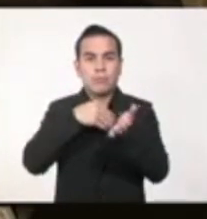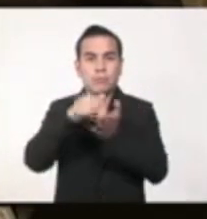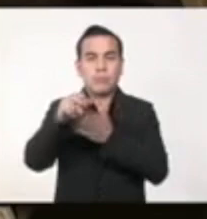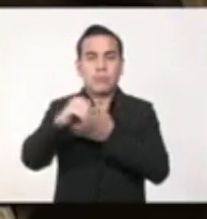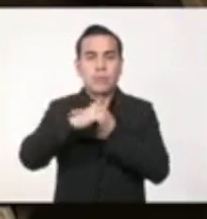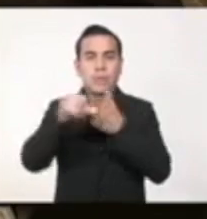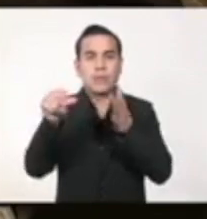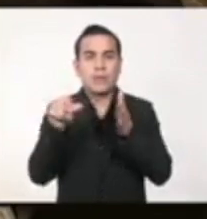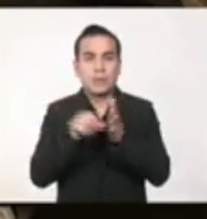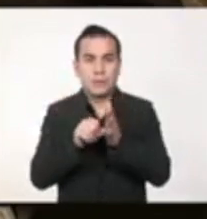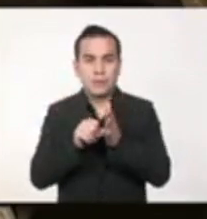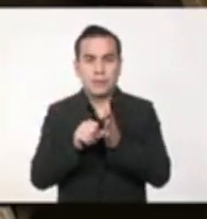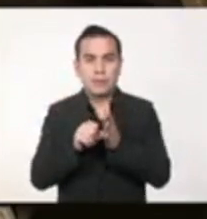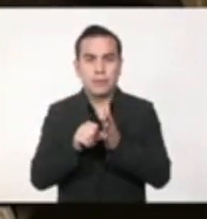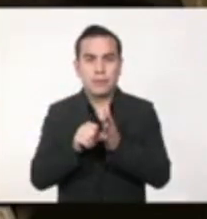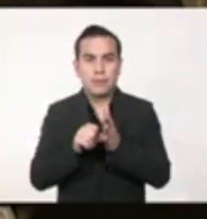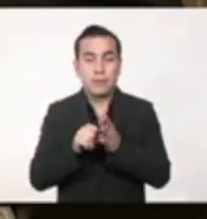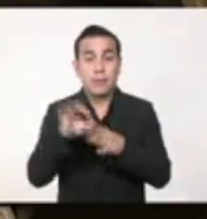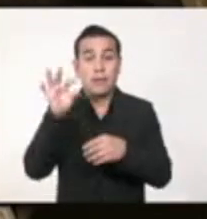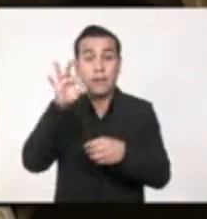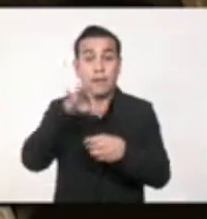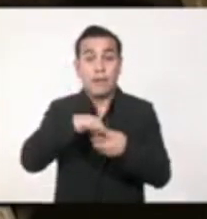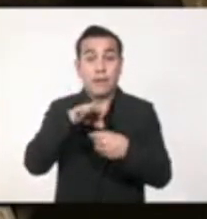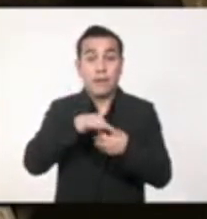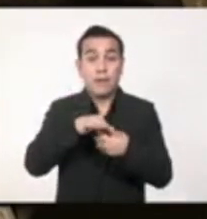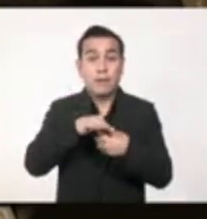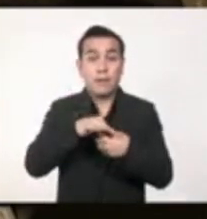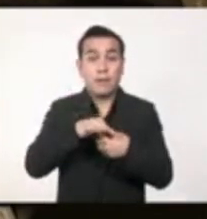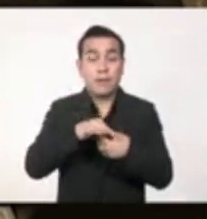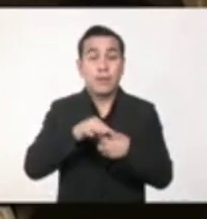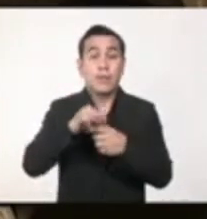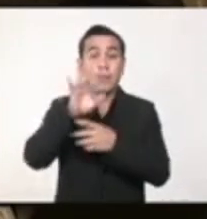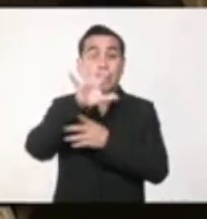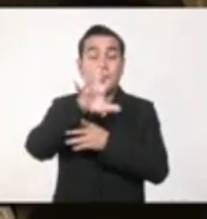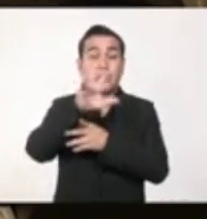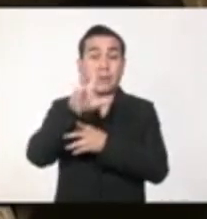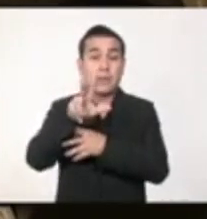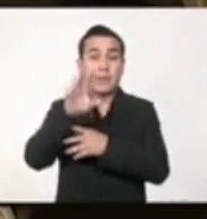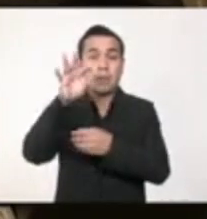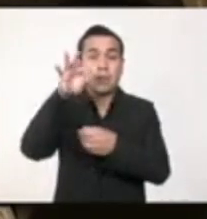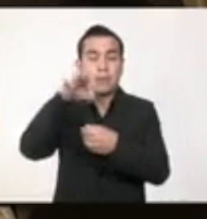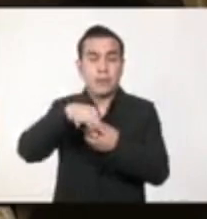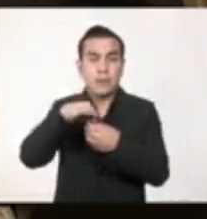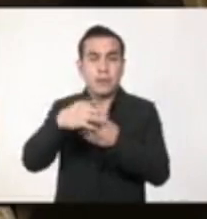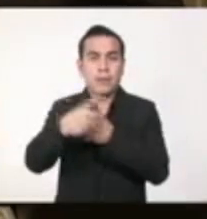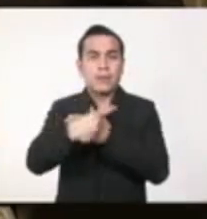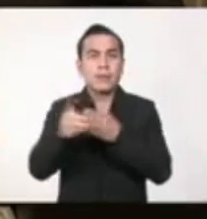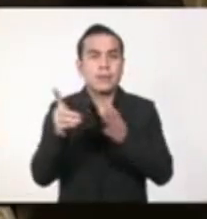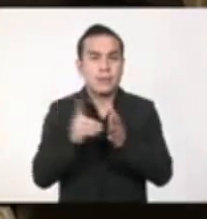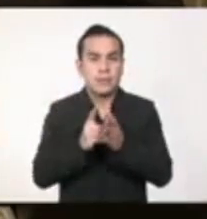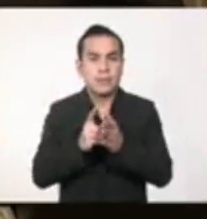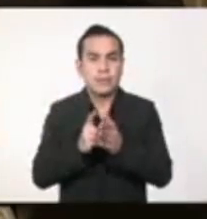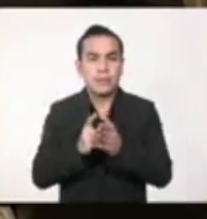Legislative with the favorable vote of two thirds parts of the elected deputies . In roll call vote and